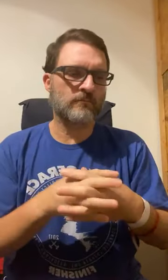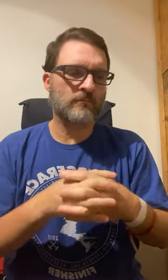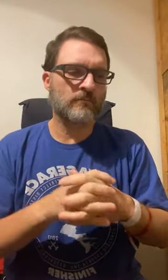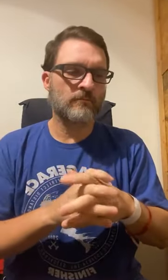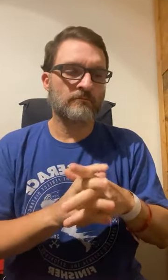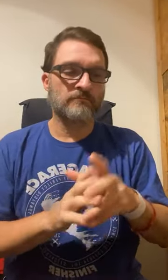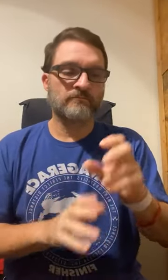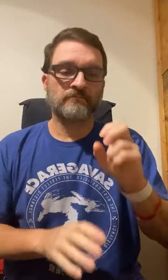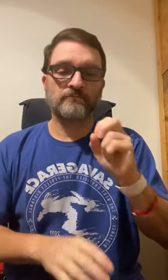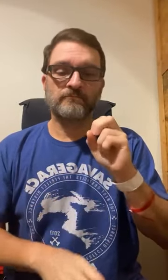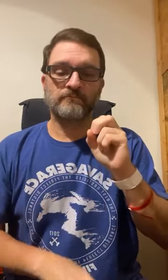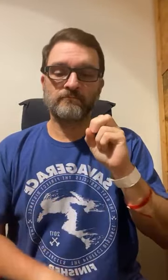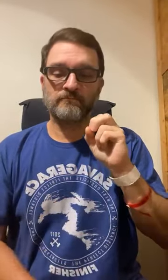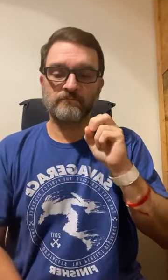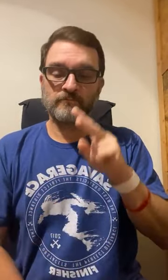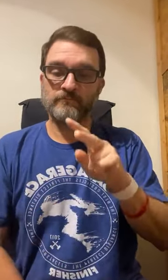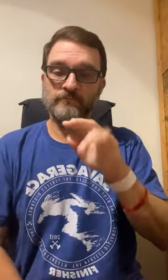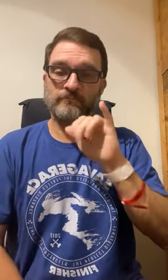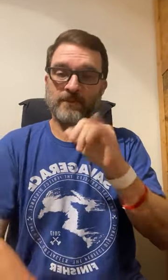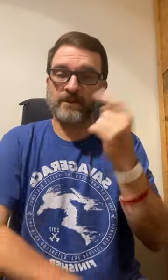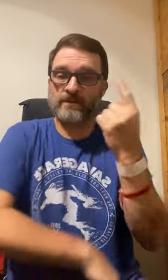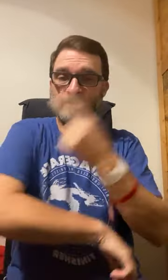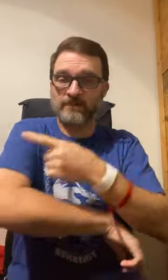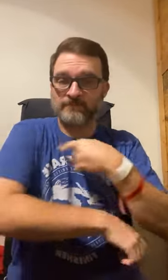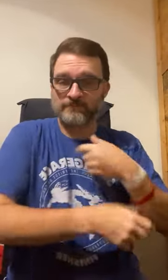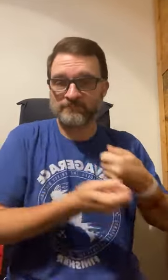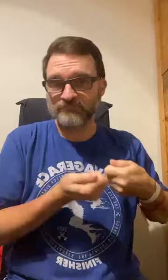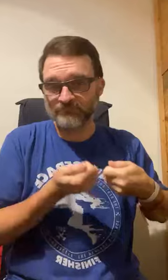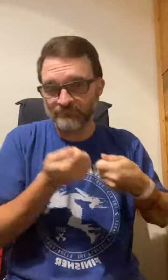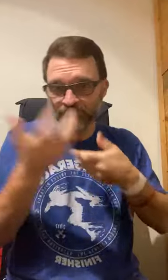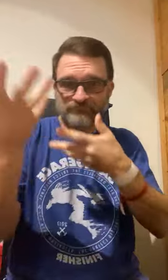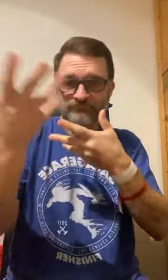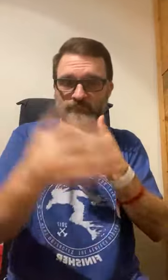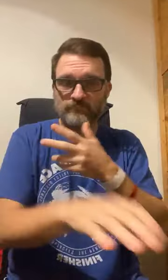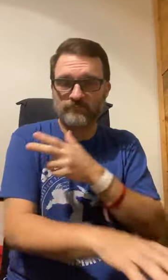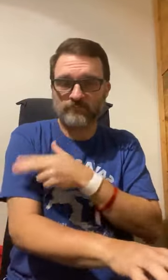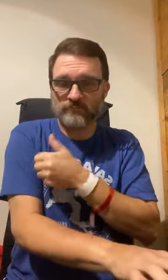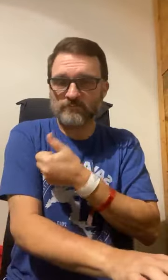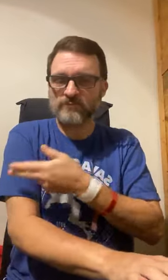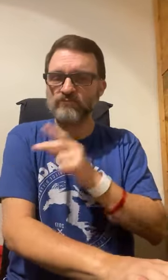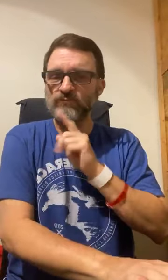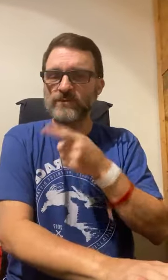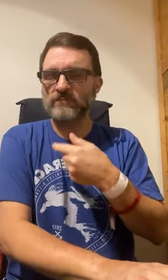Ok. that day I was taken to the hospital